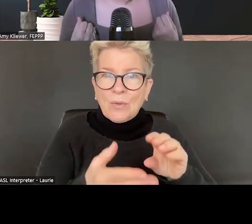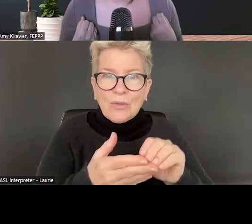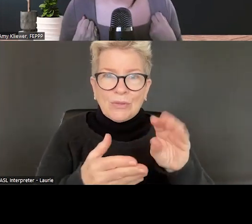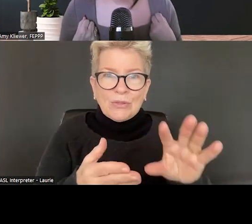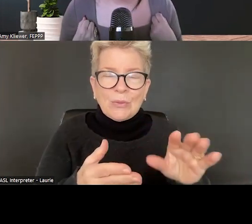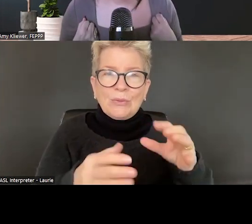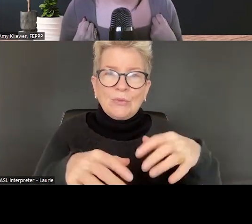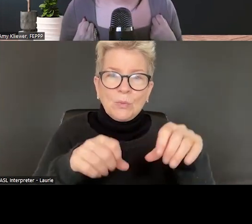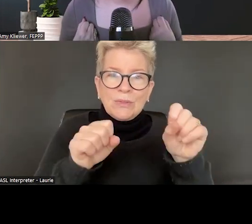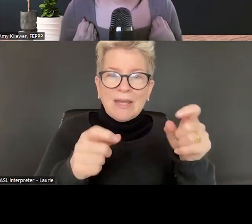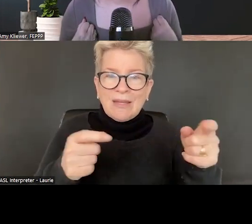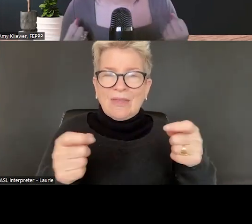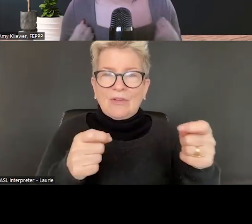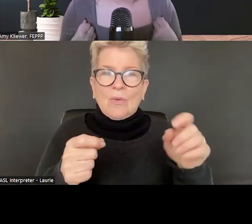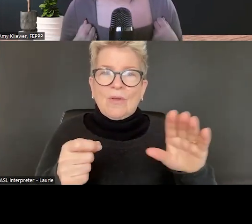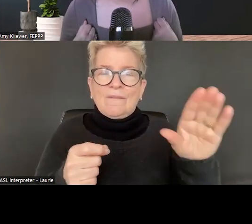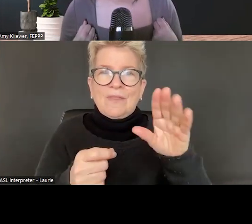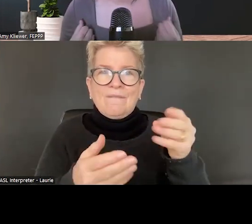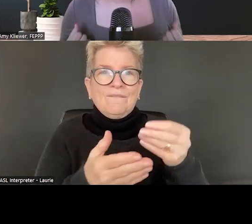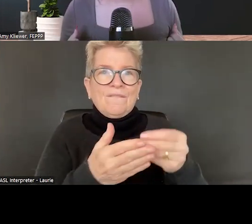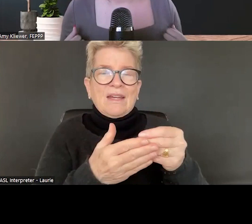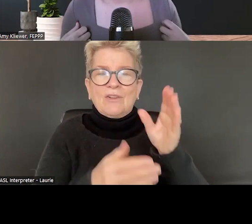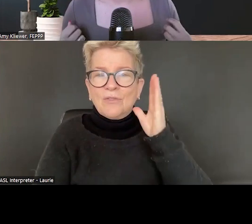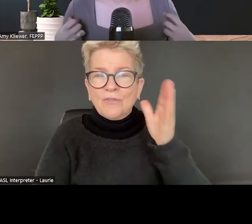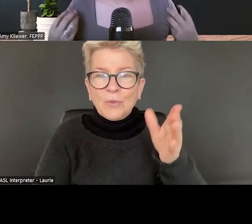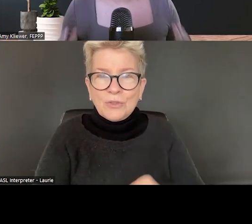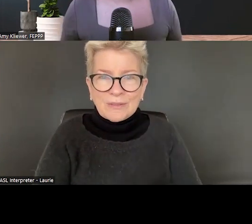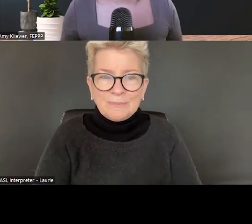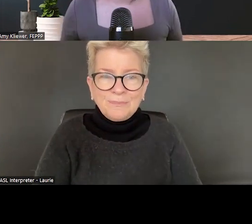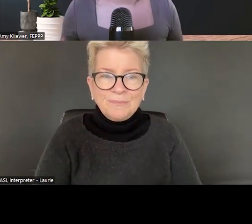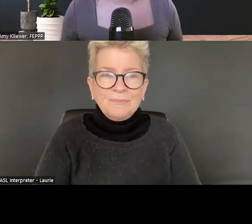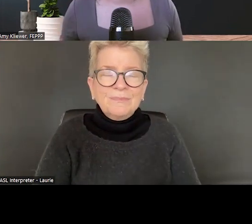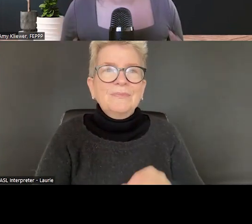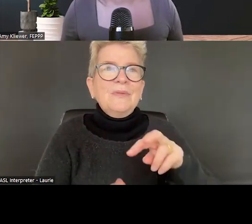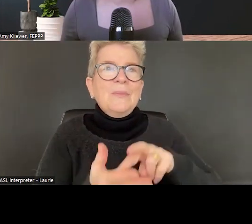control of their financial futures, which leads to the freedom to pursue